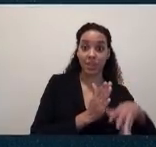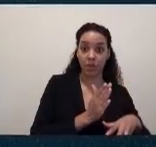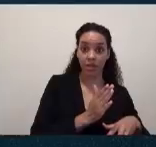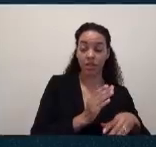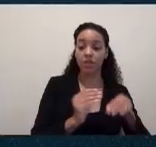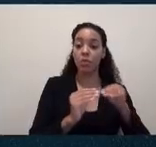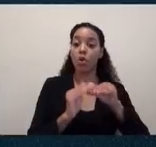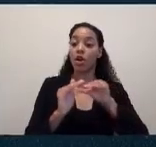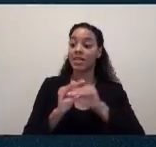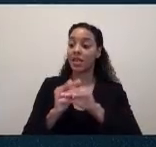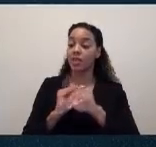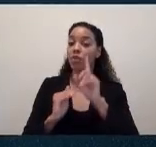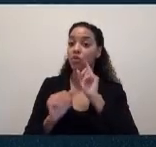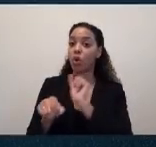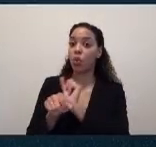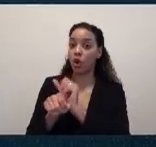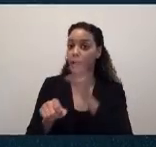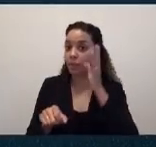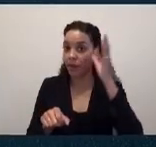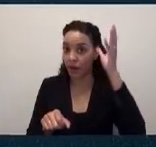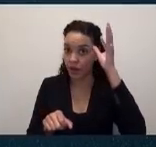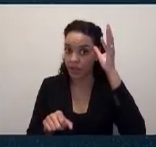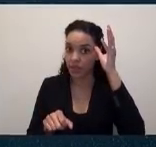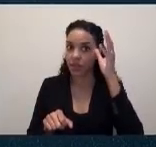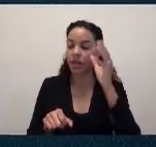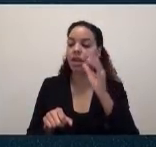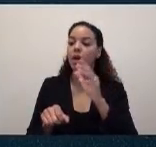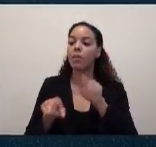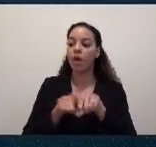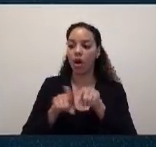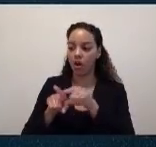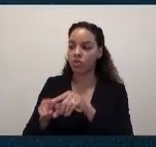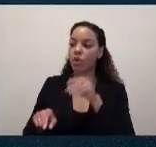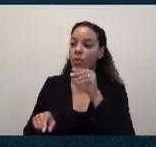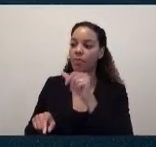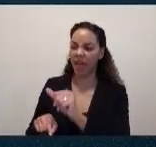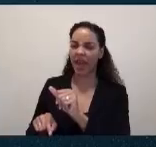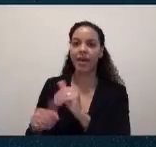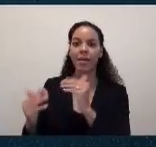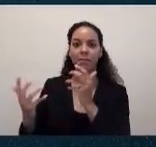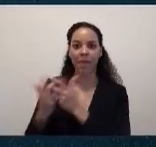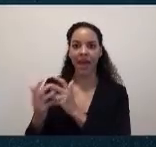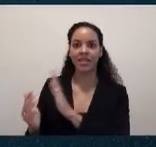and let's pay people their value based on the work that they provide for a community and society.